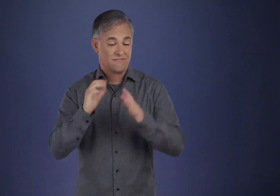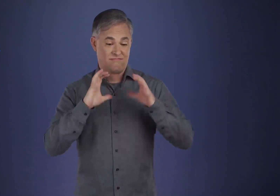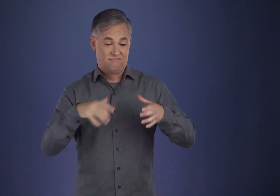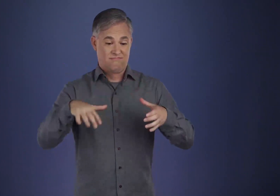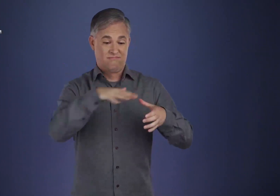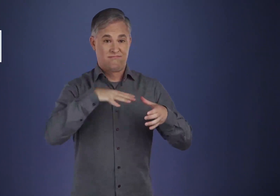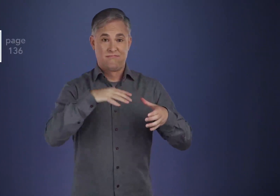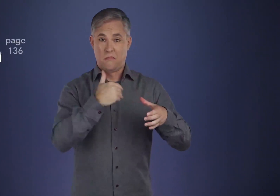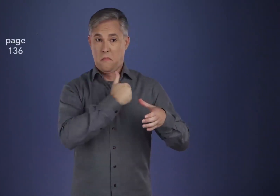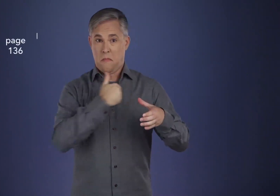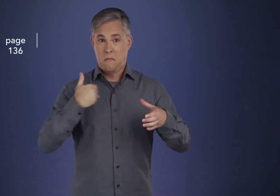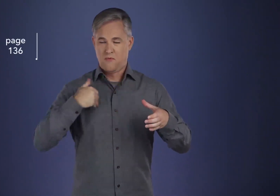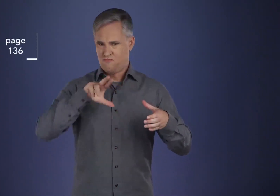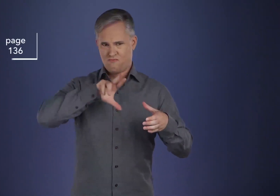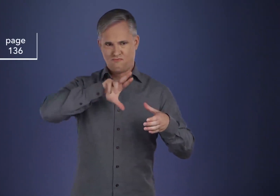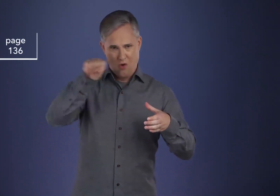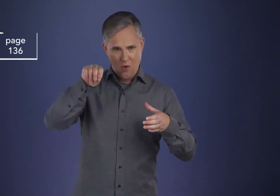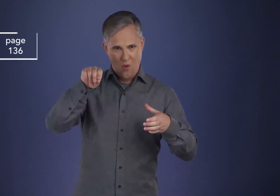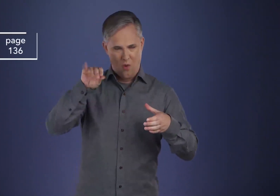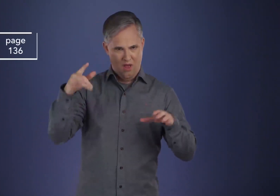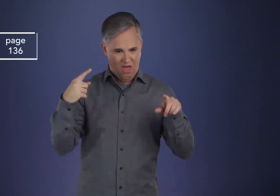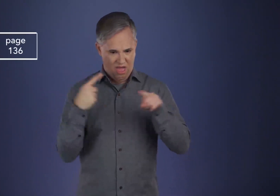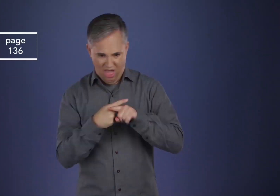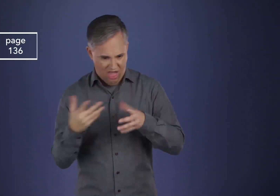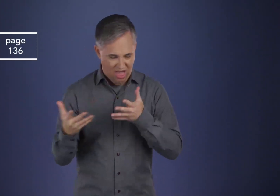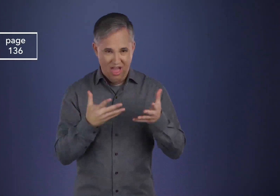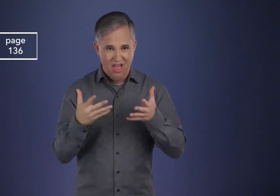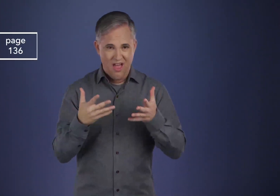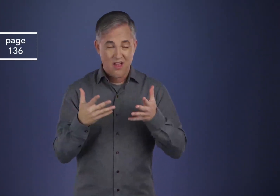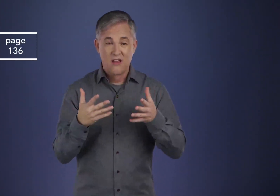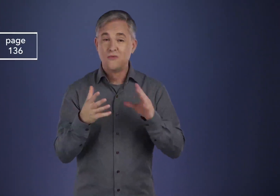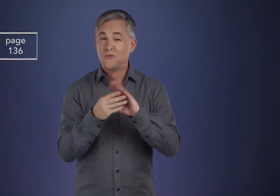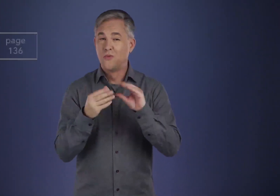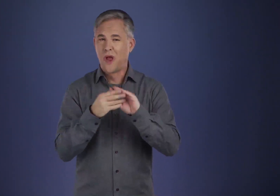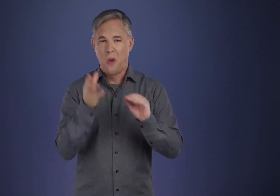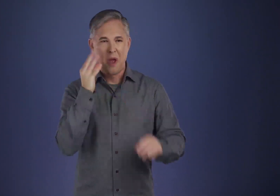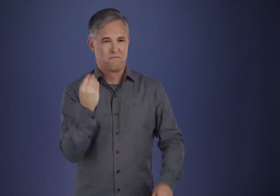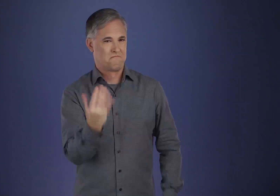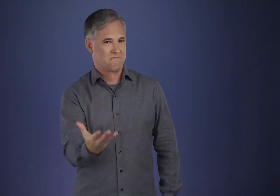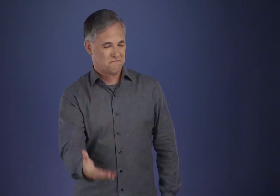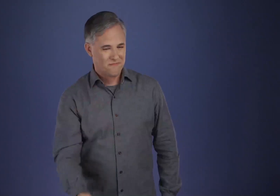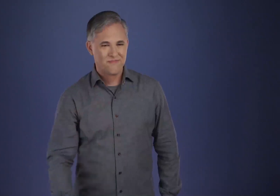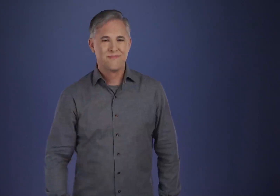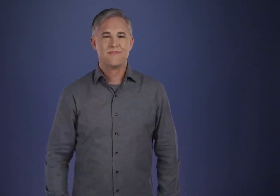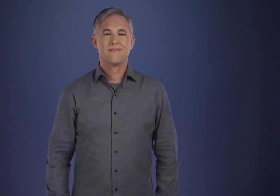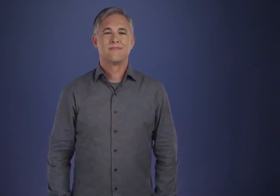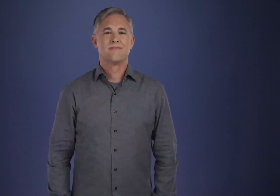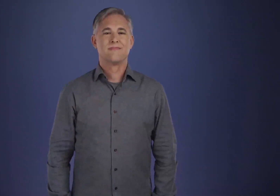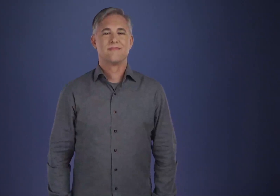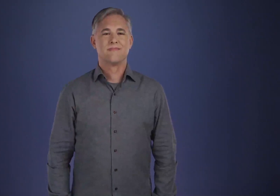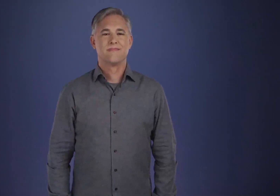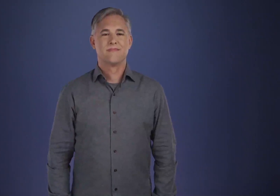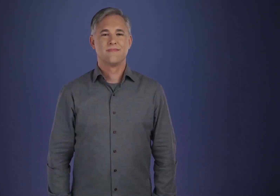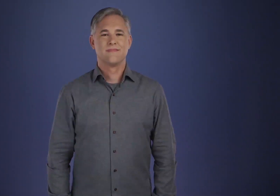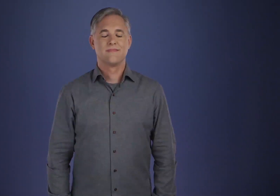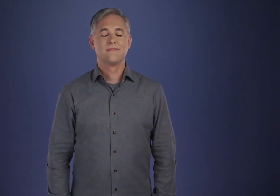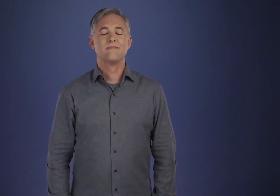One of the first members of A.A., entirely contrary to his own desires, was obliged to conform to group opinion.